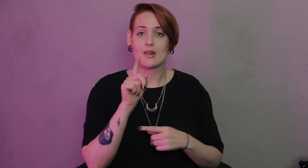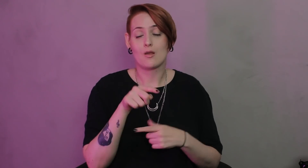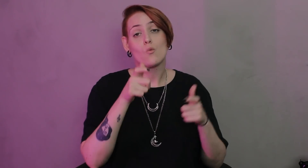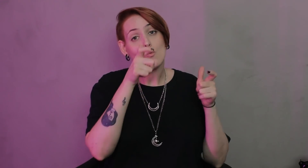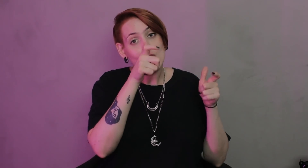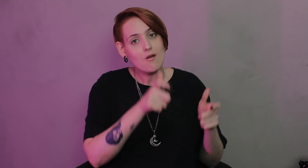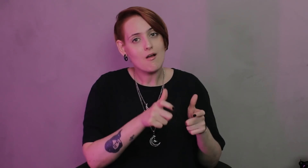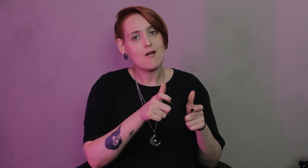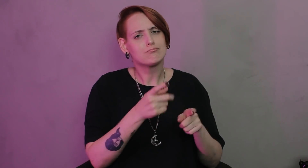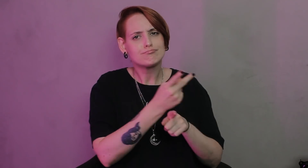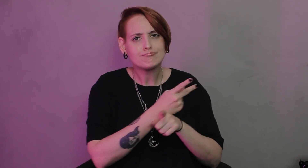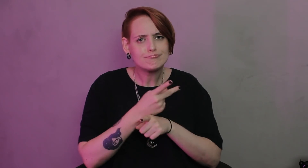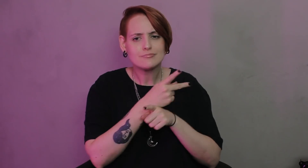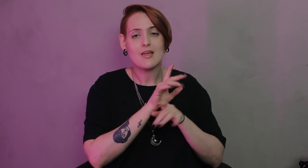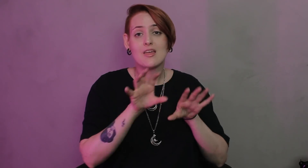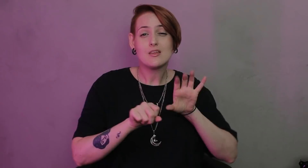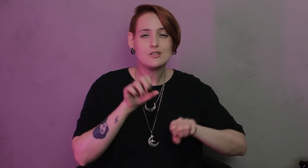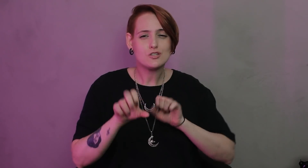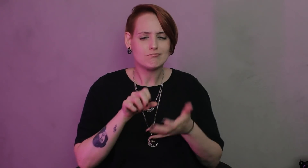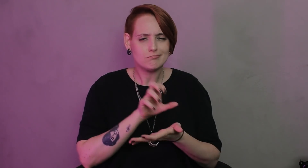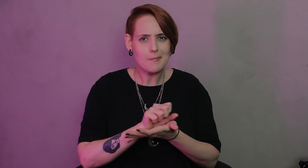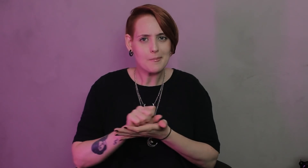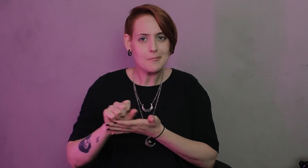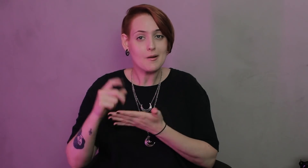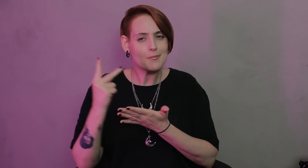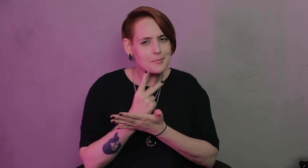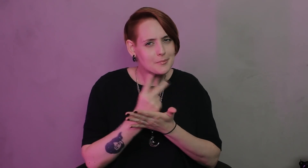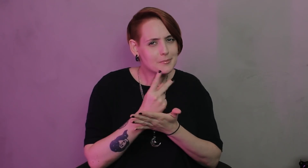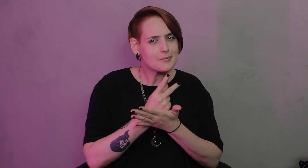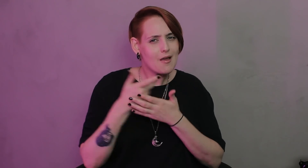that it is a place that contains all the records of events